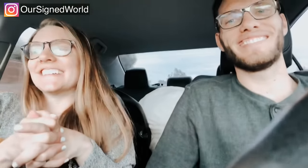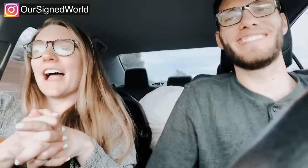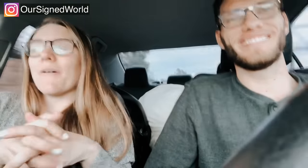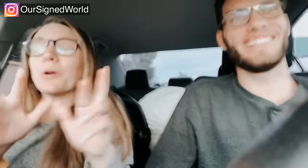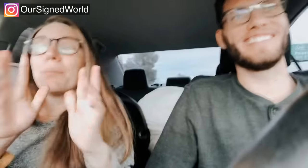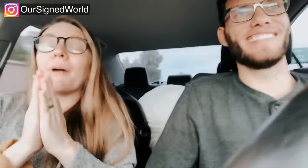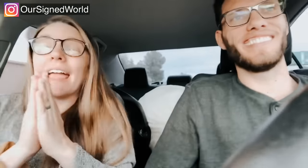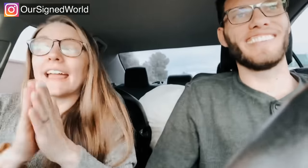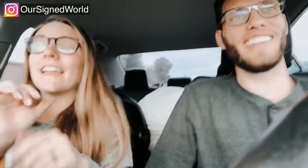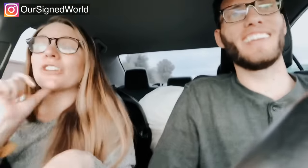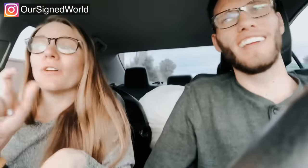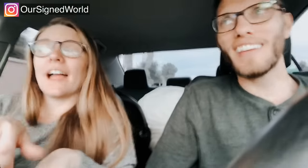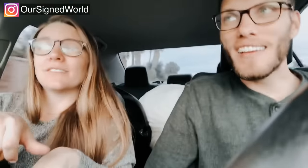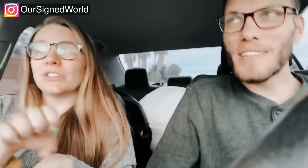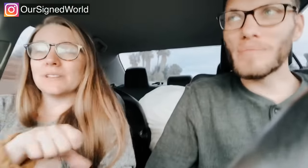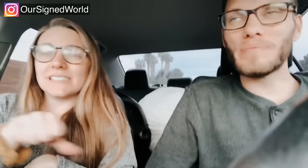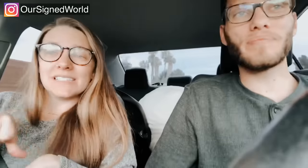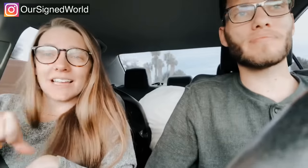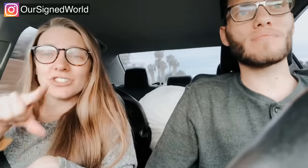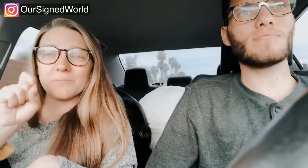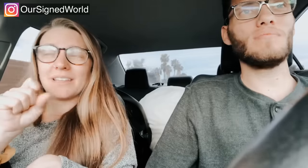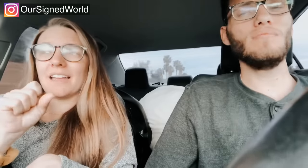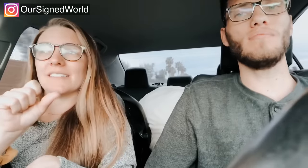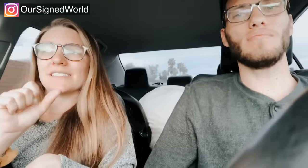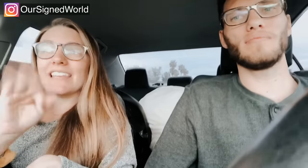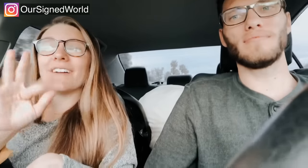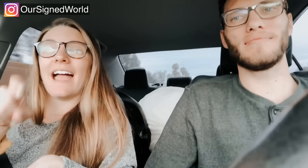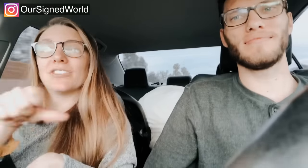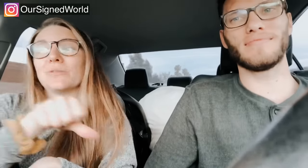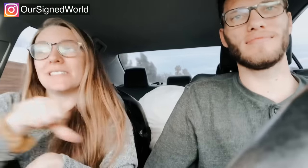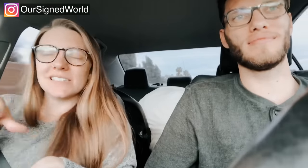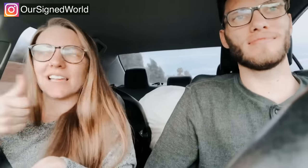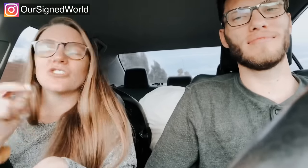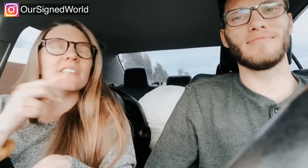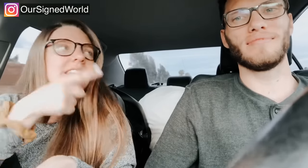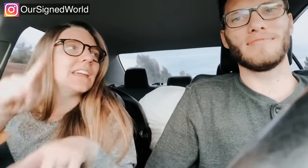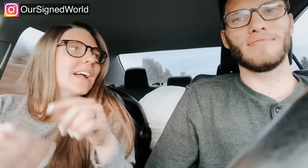We're praying that I don't have to do a c-section because if I have to do a c-section then he can't